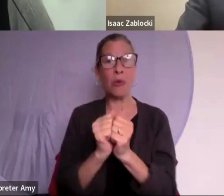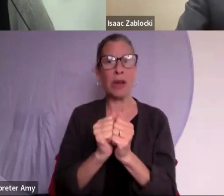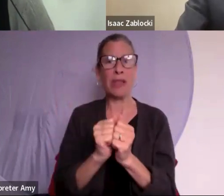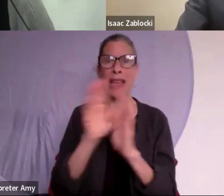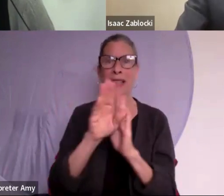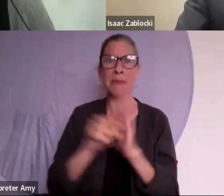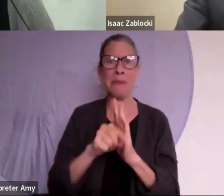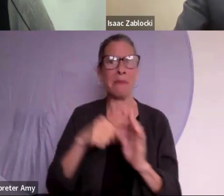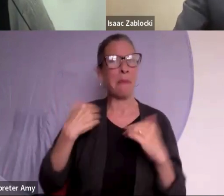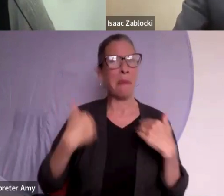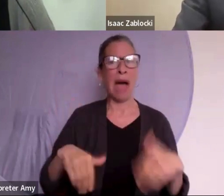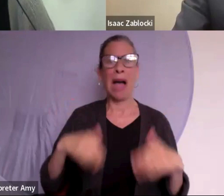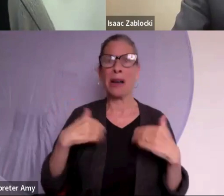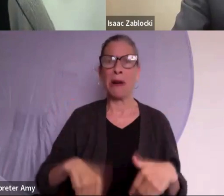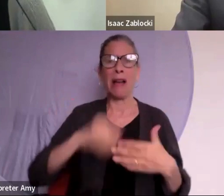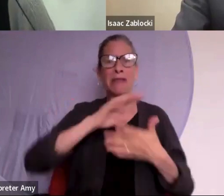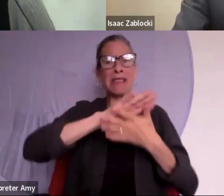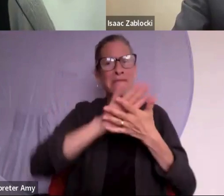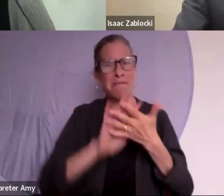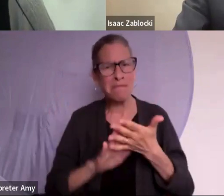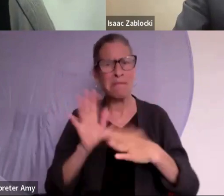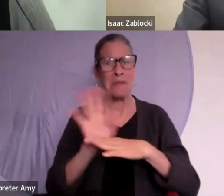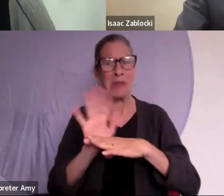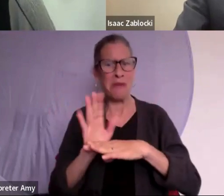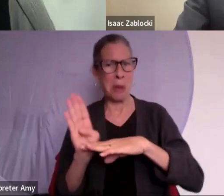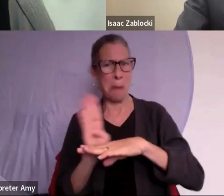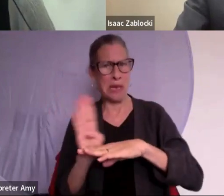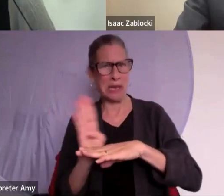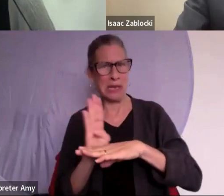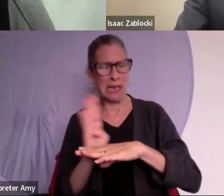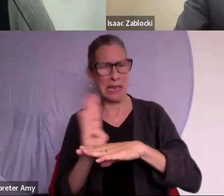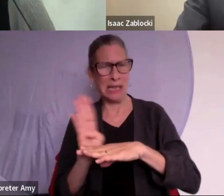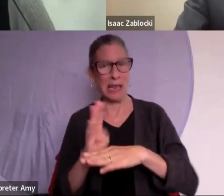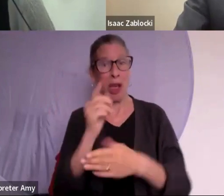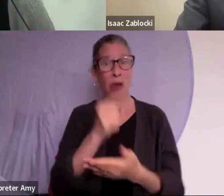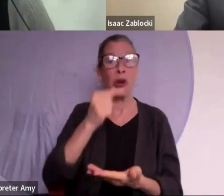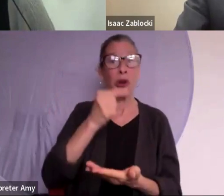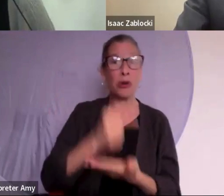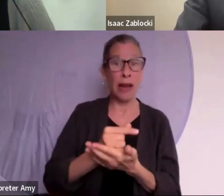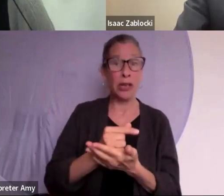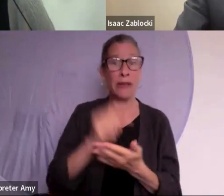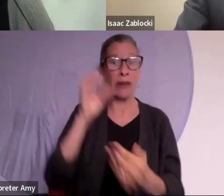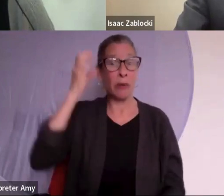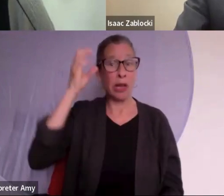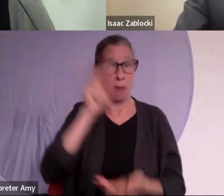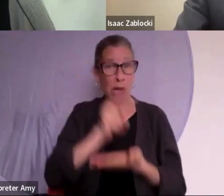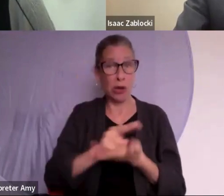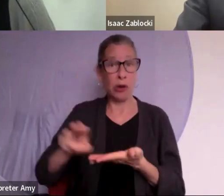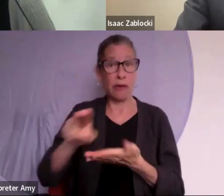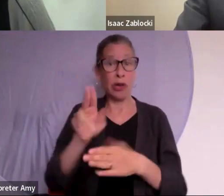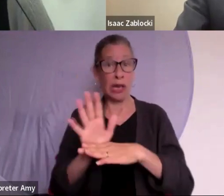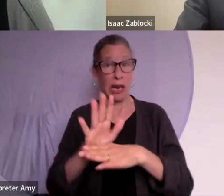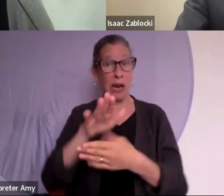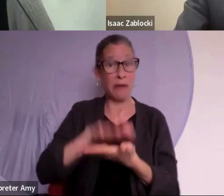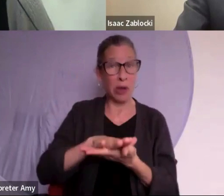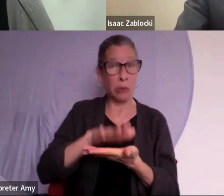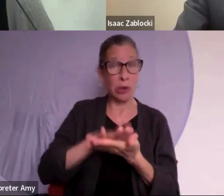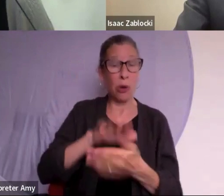multiple aspects of the film industry. After graduating from Columbia University's film school, he worked at Miramax